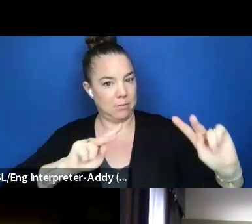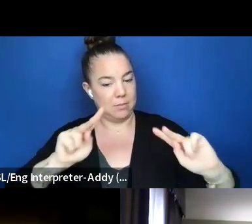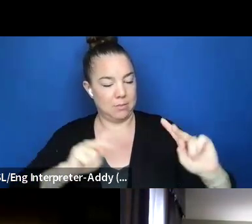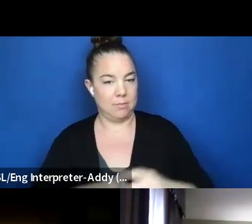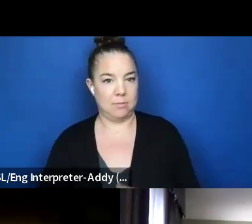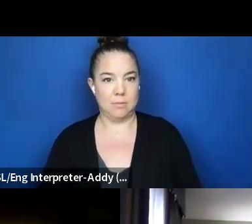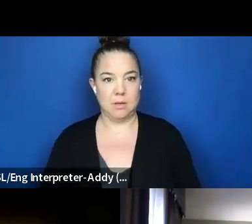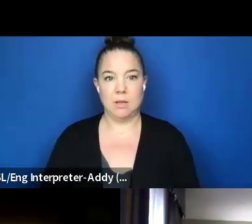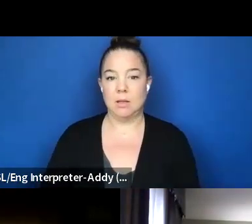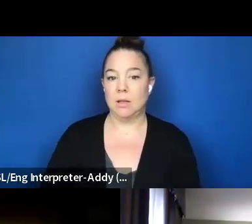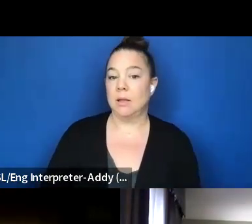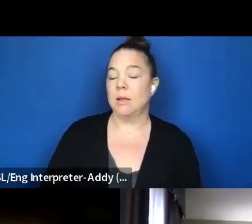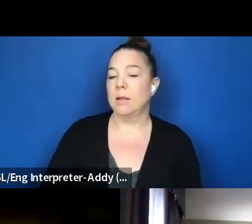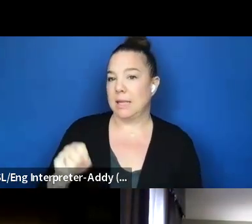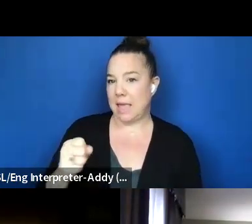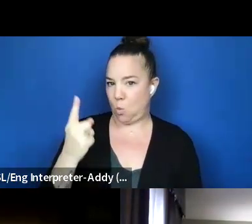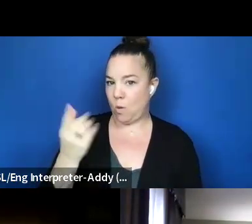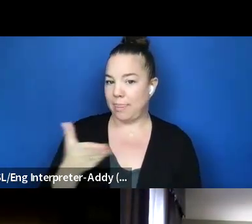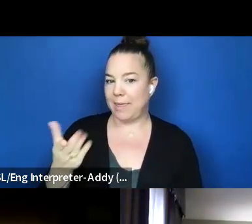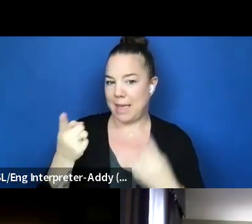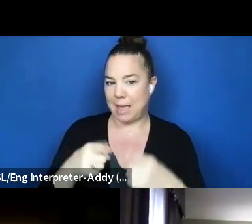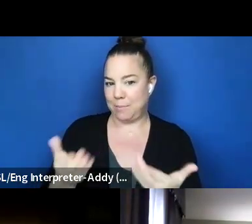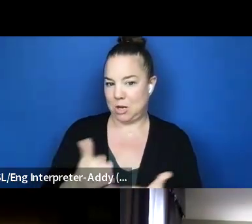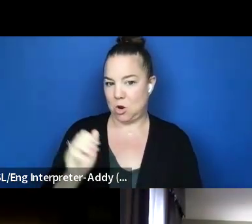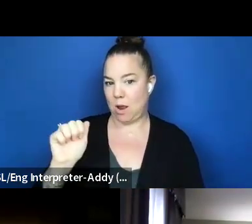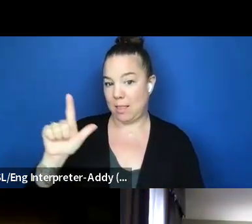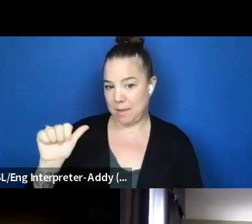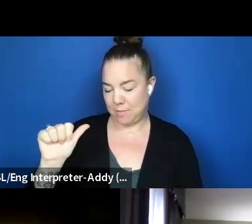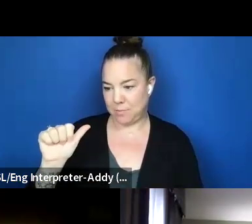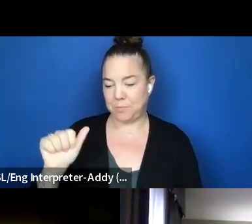Adeleigh Belyeu: Yeah, one of the things that's going on here in Alabama as well. Adeleigh Belyeu: They